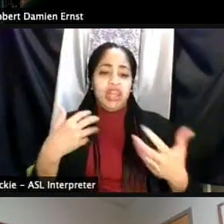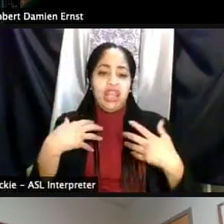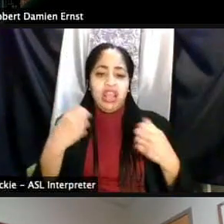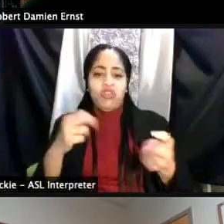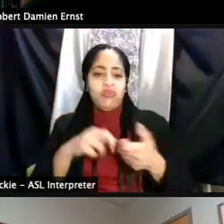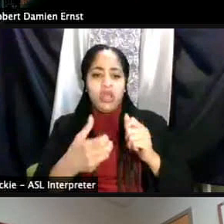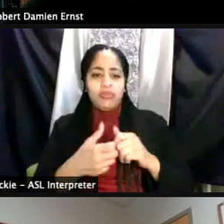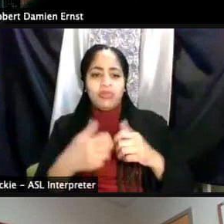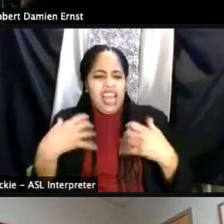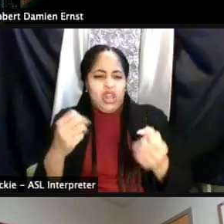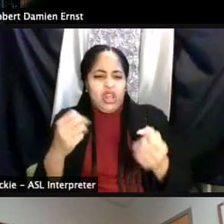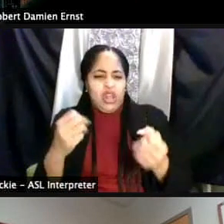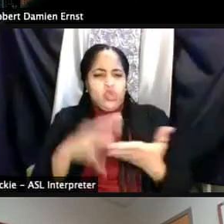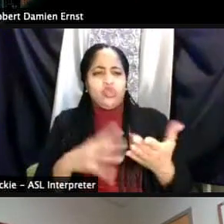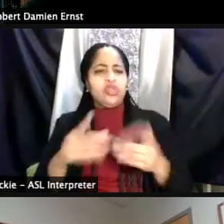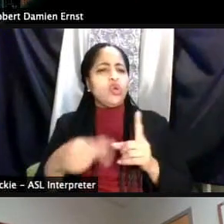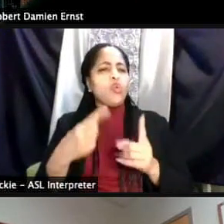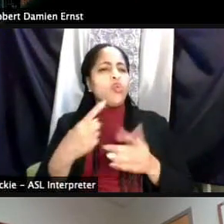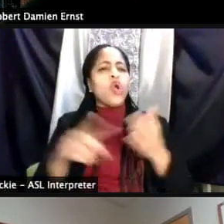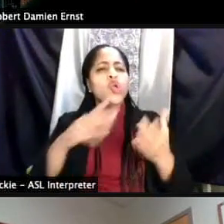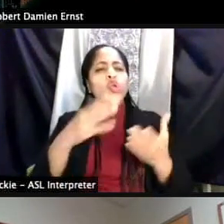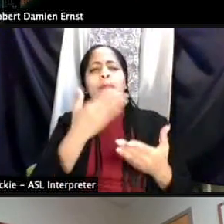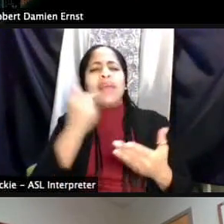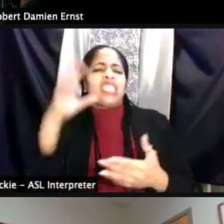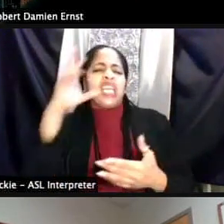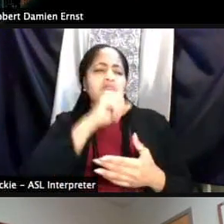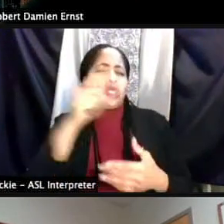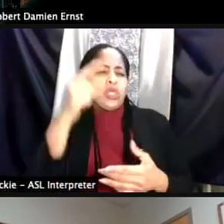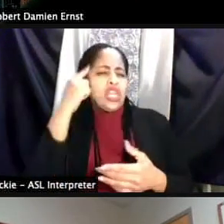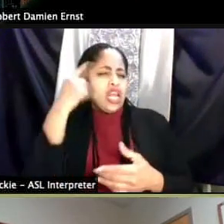what's your best guess on when they might expect to get the vaccine?